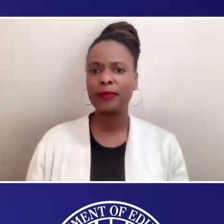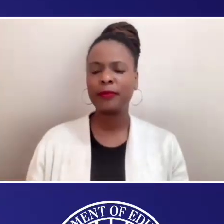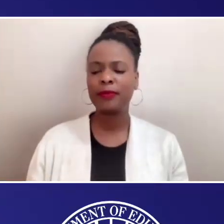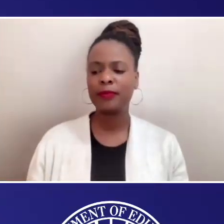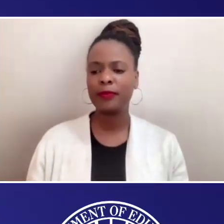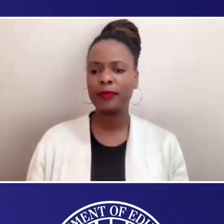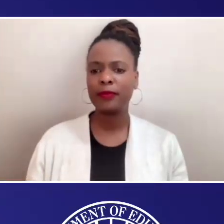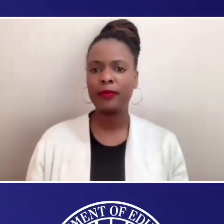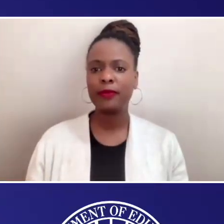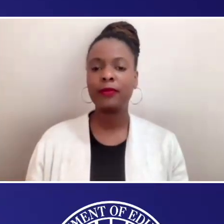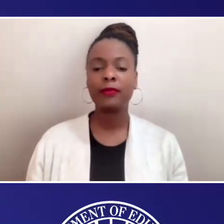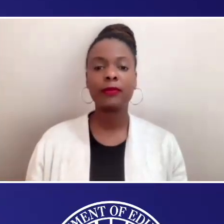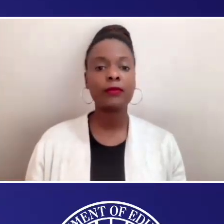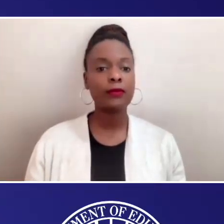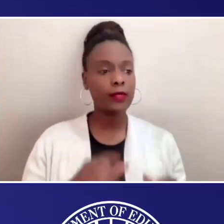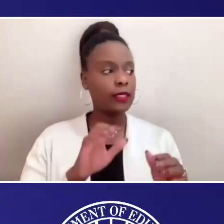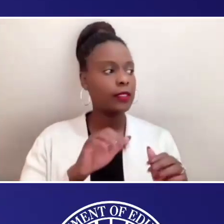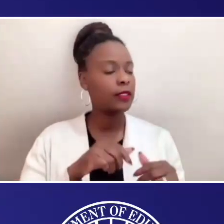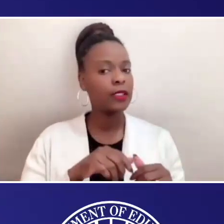While they're doing that, I will talk about the ones that we received.